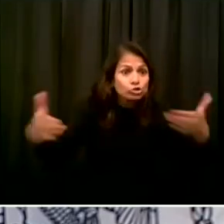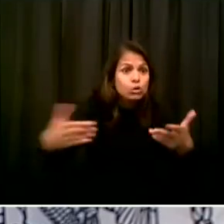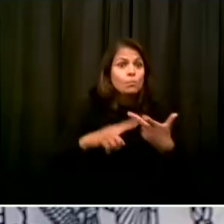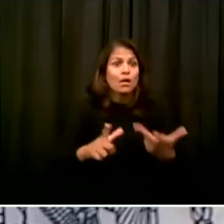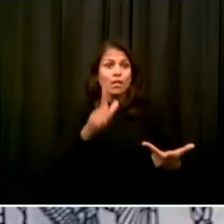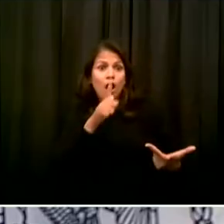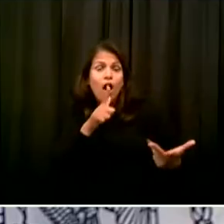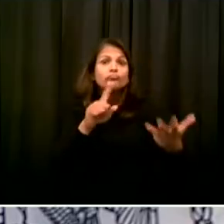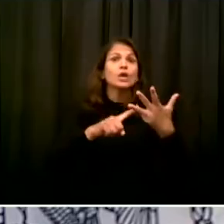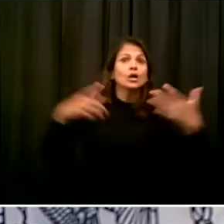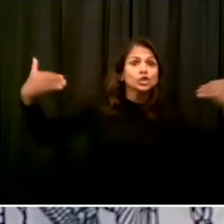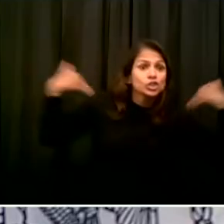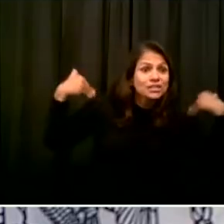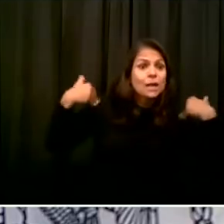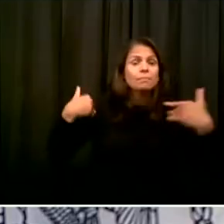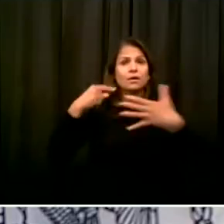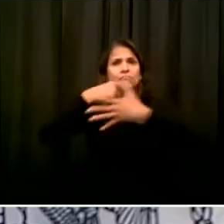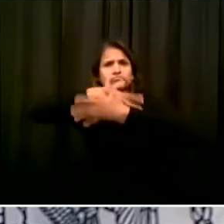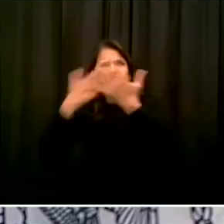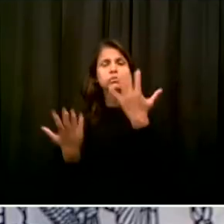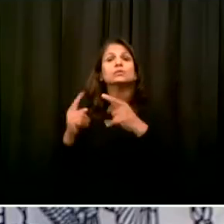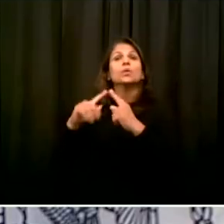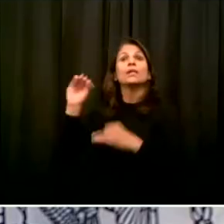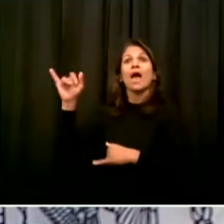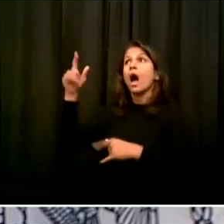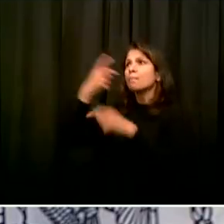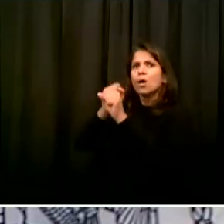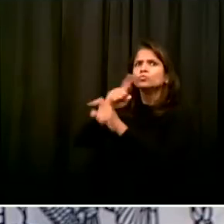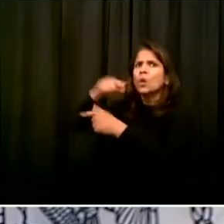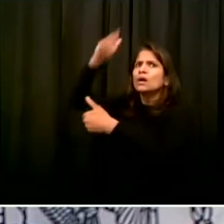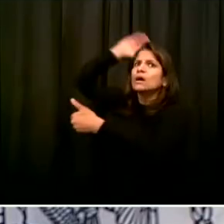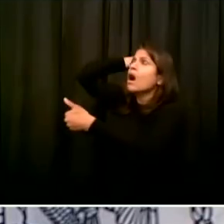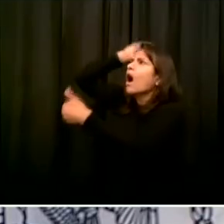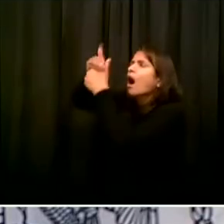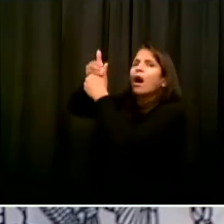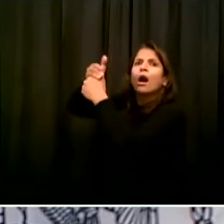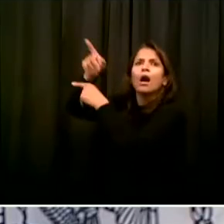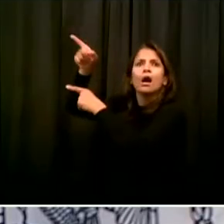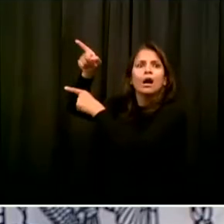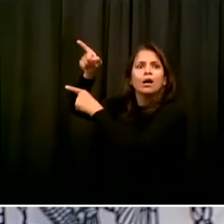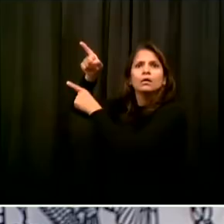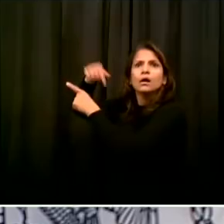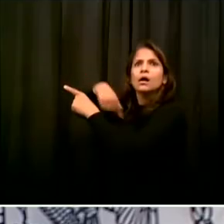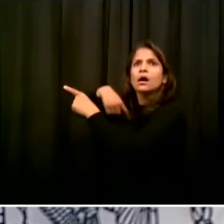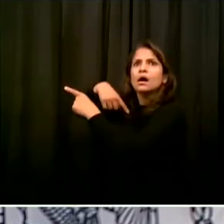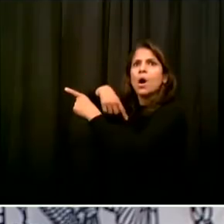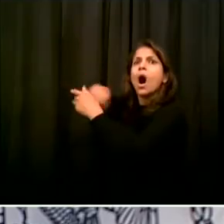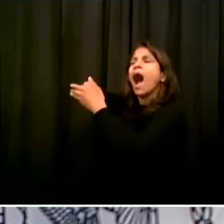FILTERS, THE REAL CONCERN WAS FOR EXAMPLE NWIDOWS